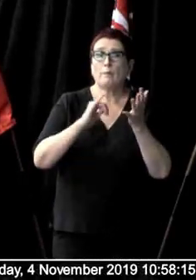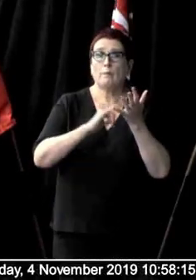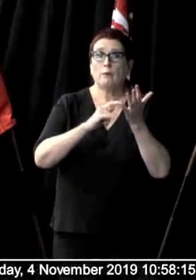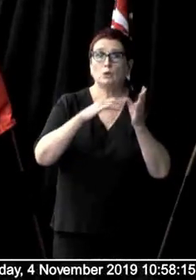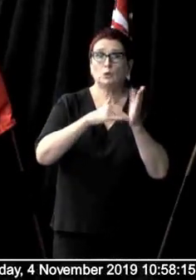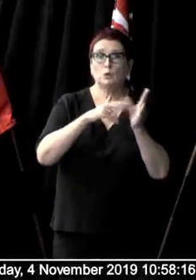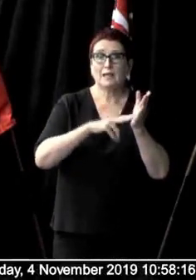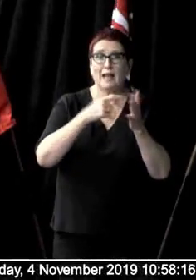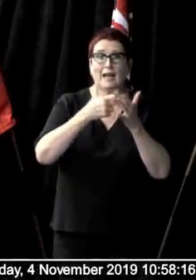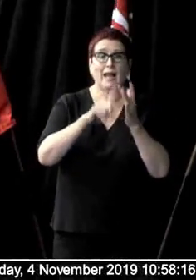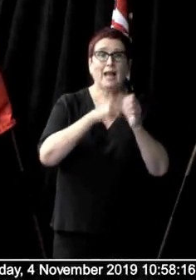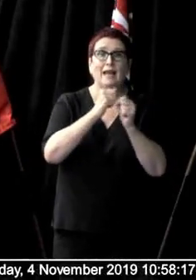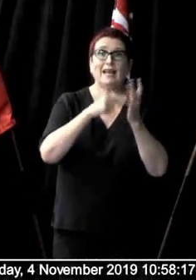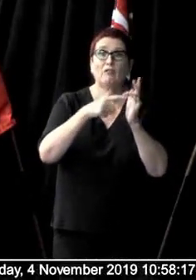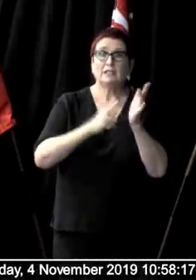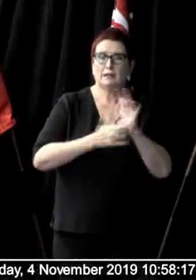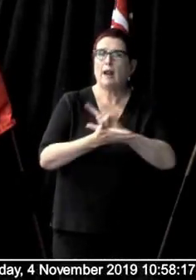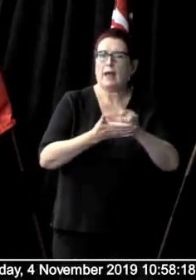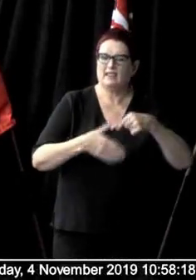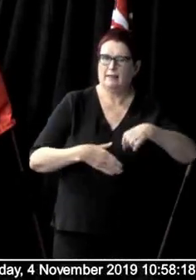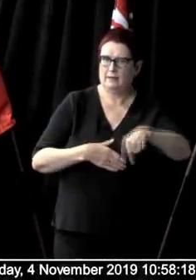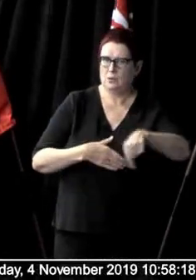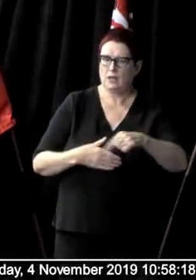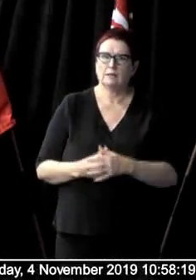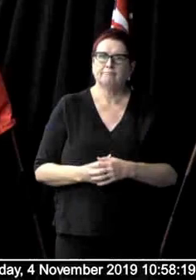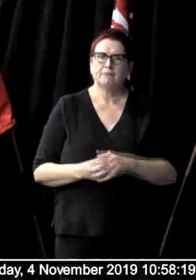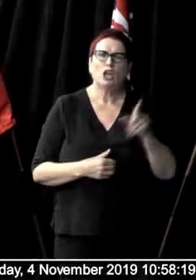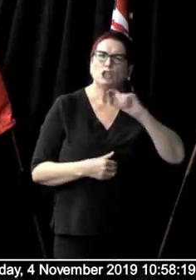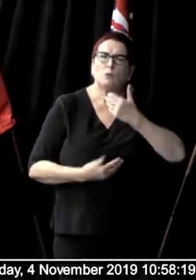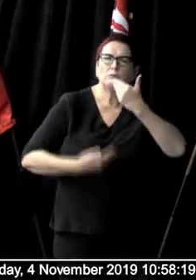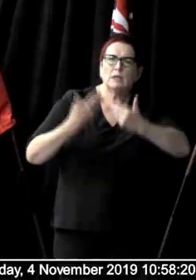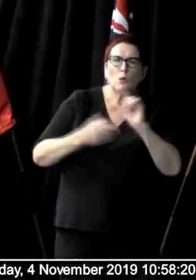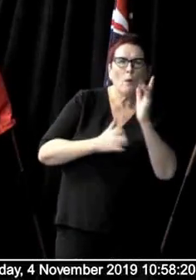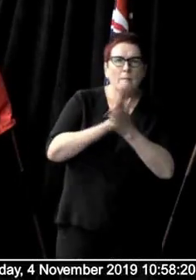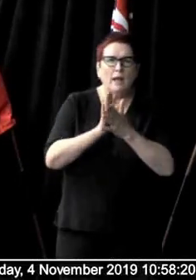who will explain and demystify the concept of inclusive education and speak to the